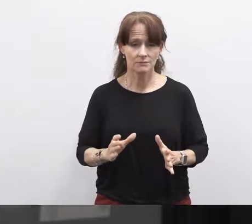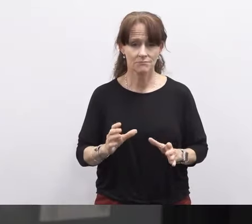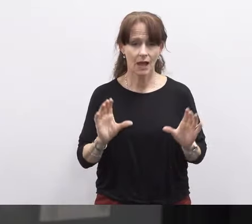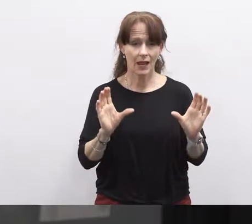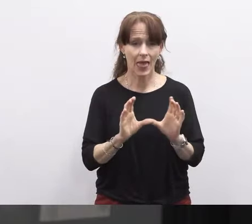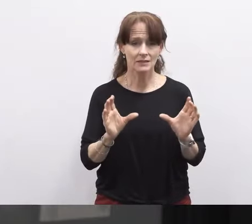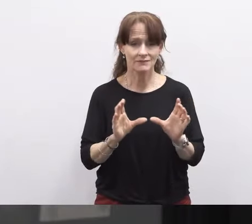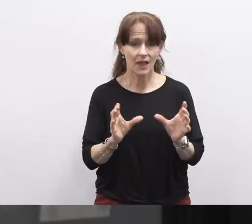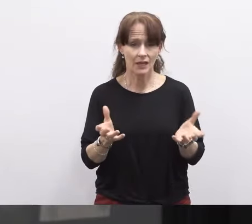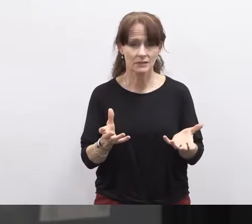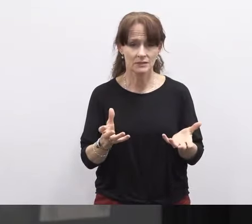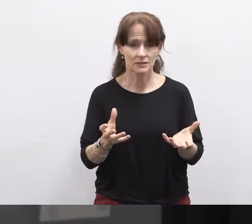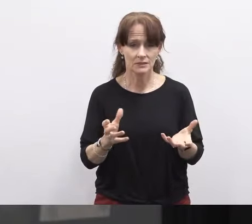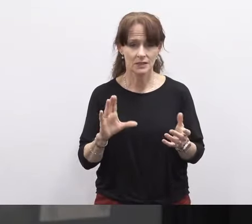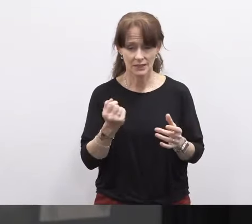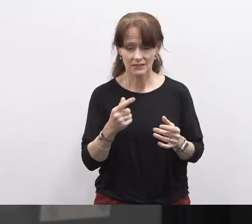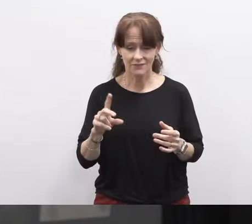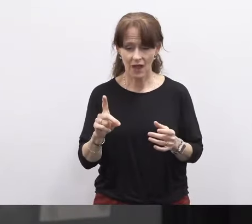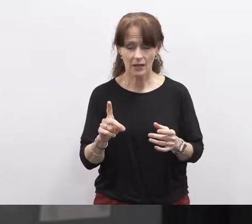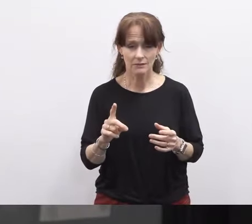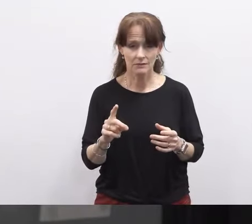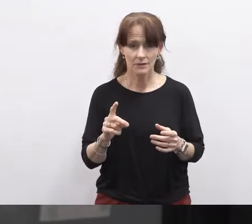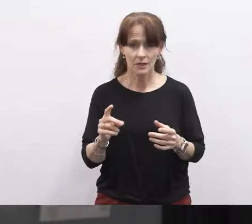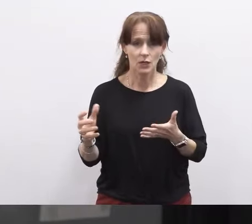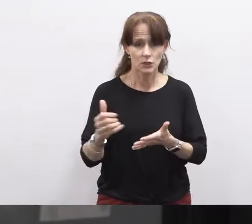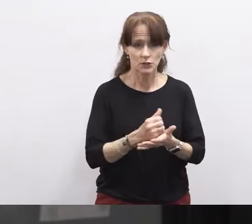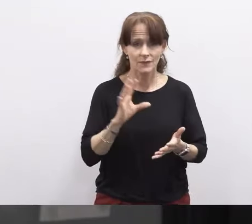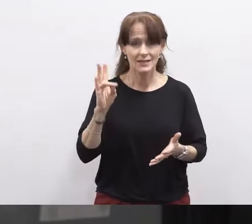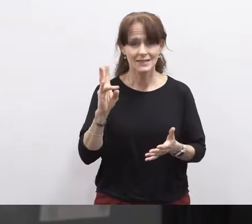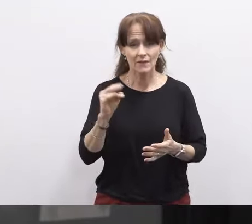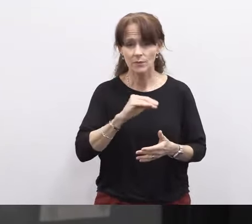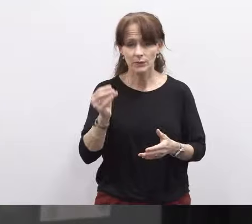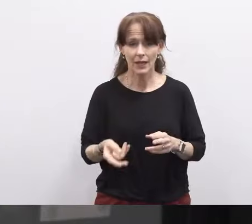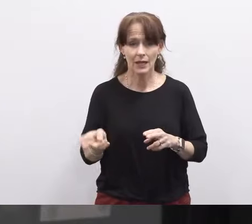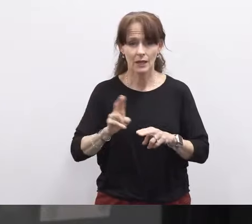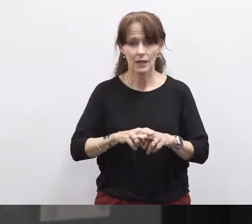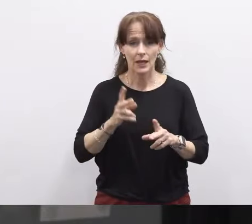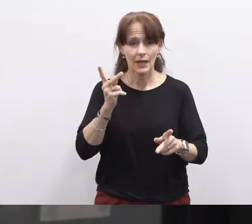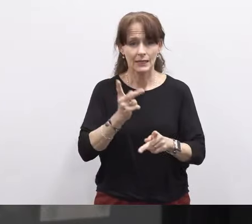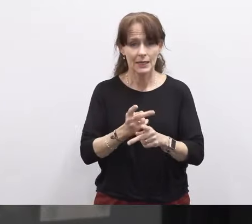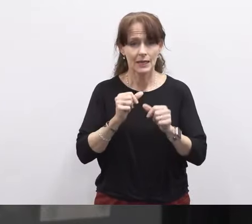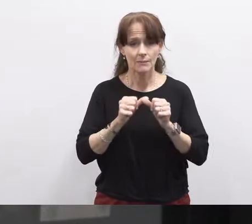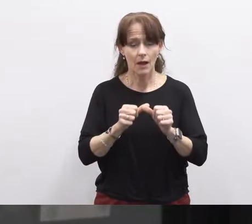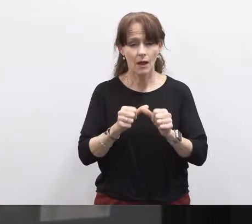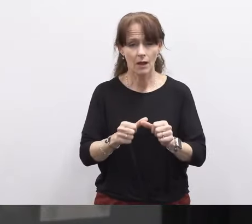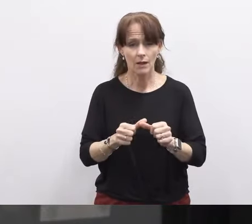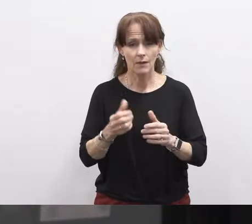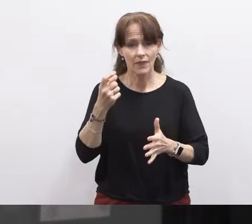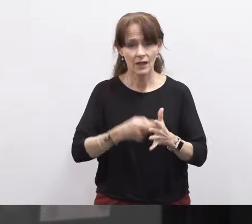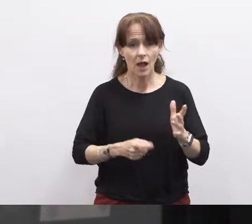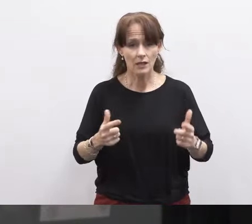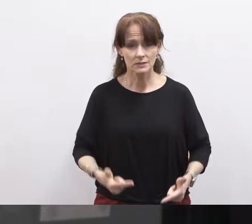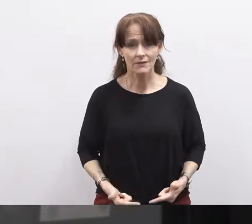deserve a 7% increase just to keep up with the cost of living.